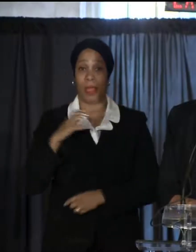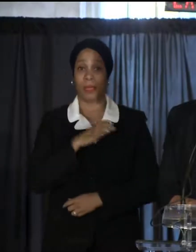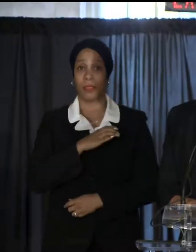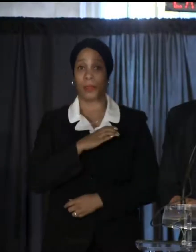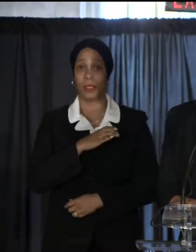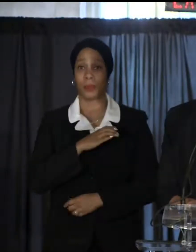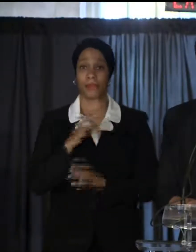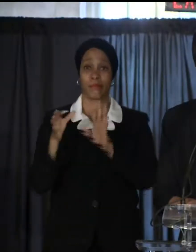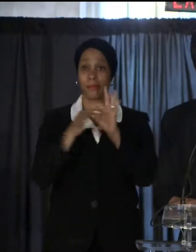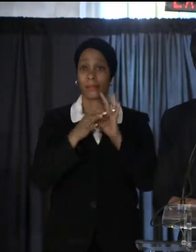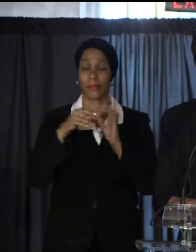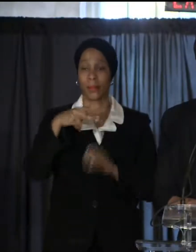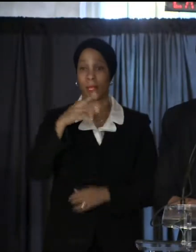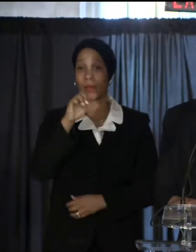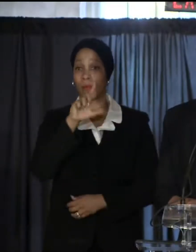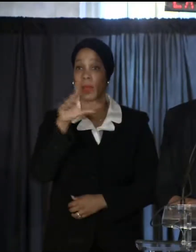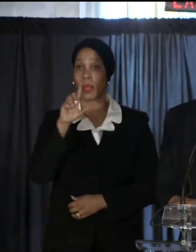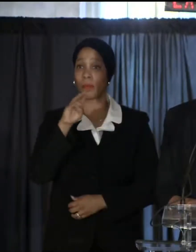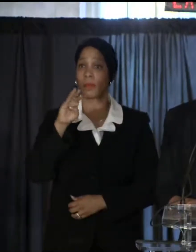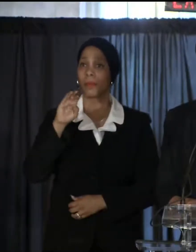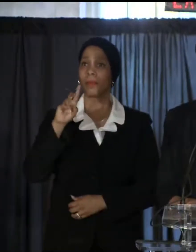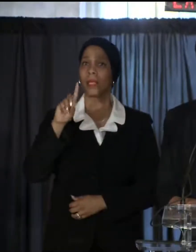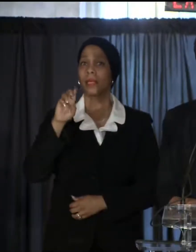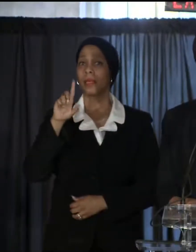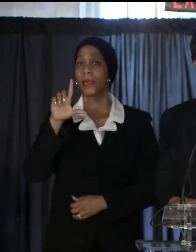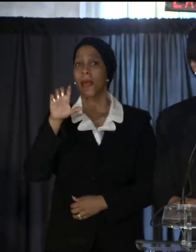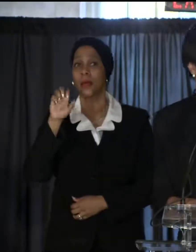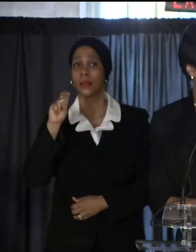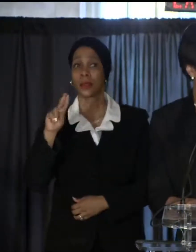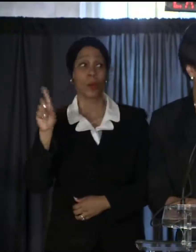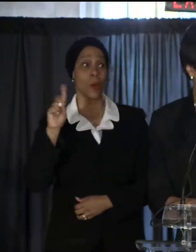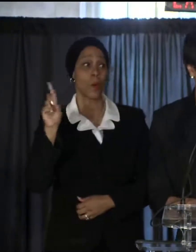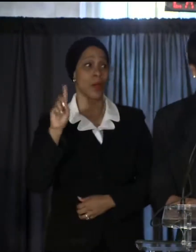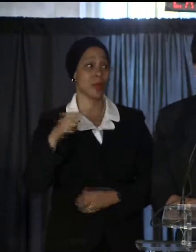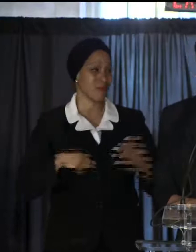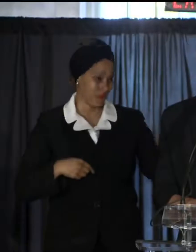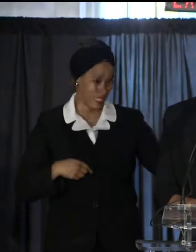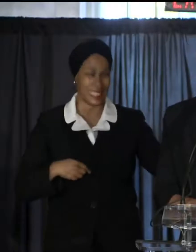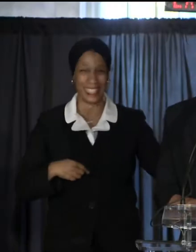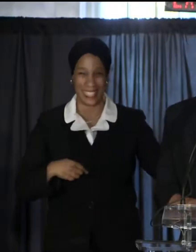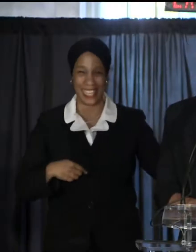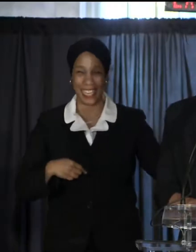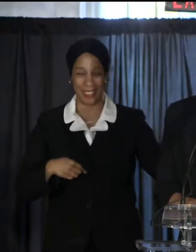AND CHAIRMAN PHIL MENDELSON. WHERE IS PHIL MENDELSON? GIVE HIM A BIG ROUND OF APPLAUSE RIGHT HERE IN THE FRONT.